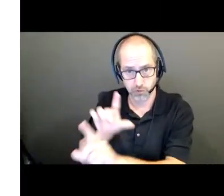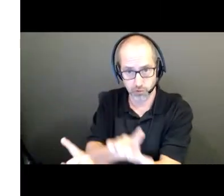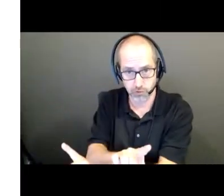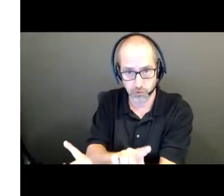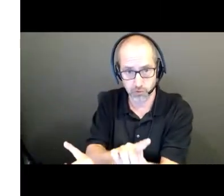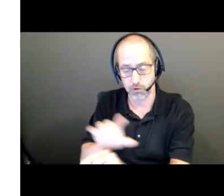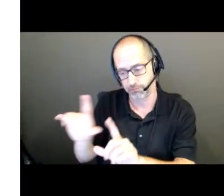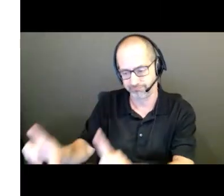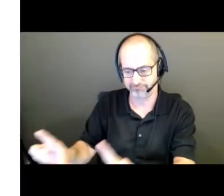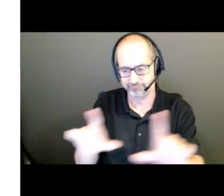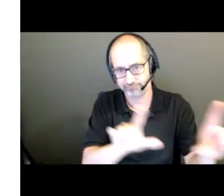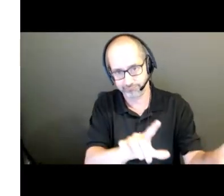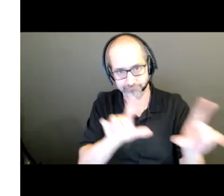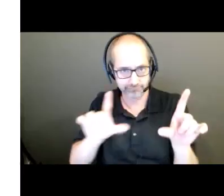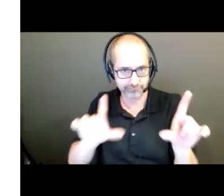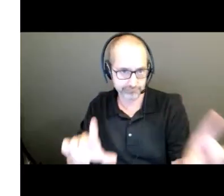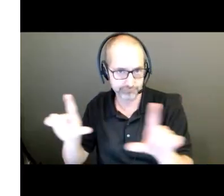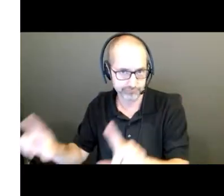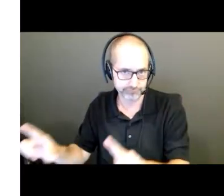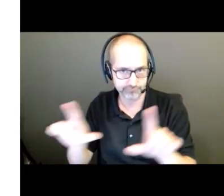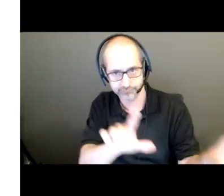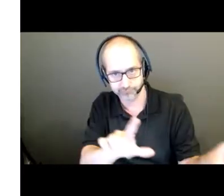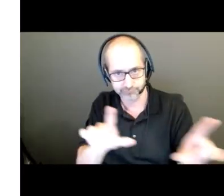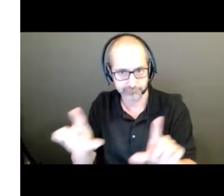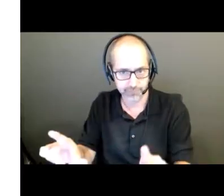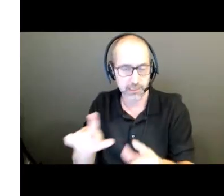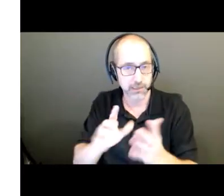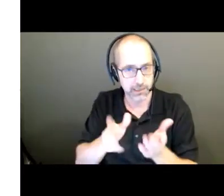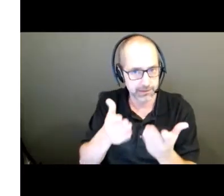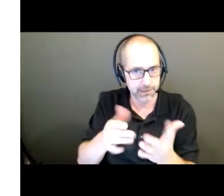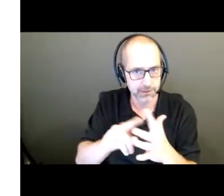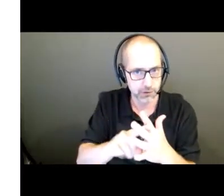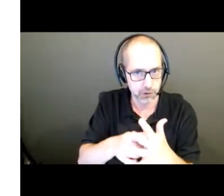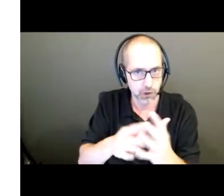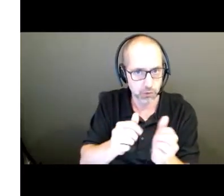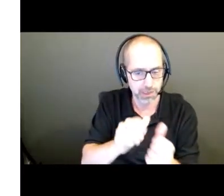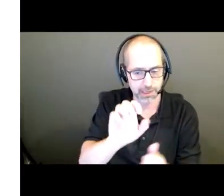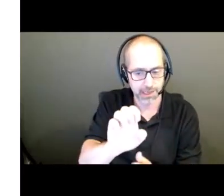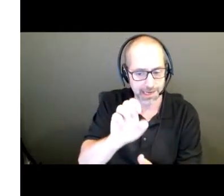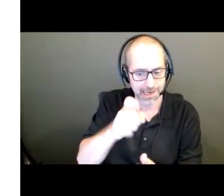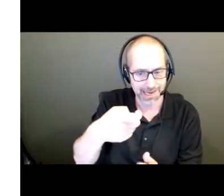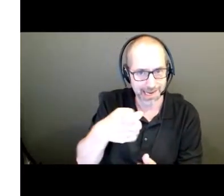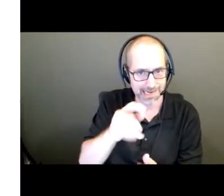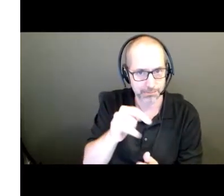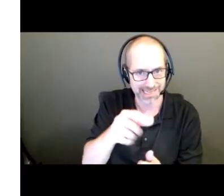We recommend that you start with the Expenses and that you fill in the